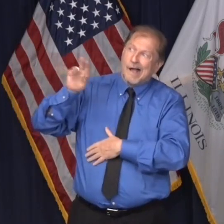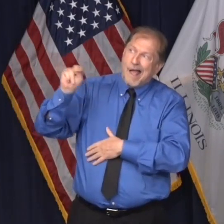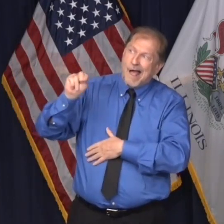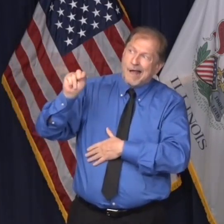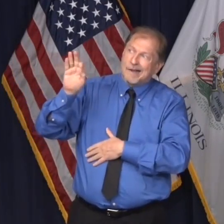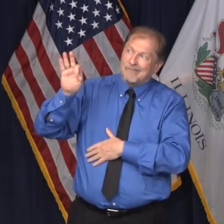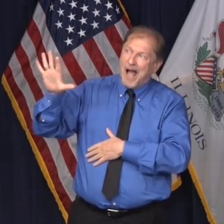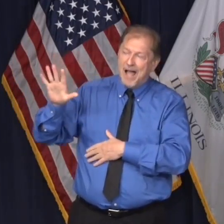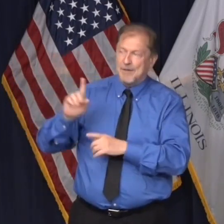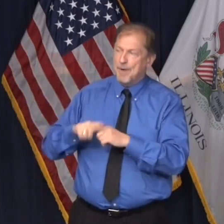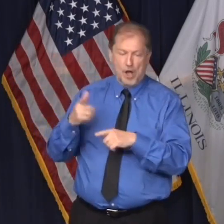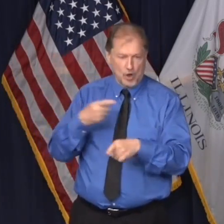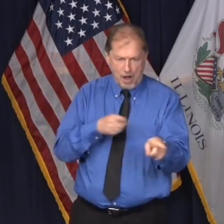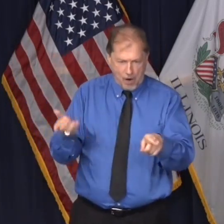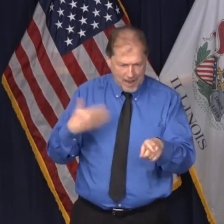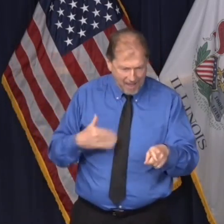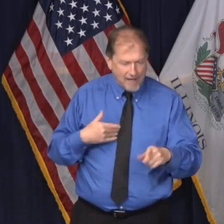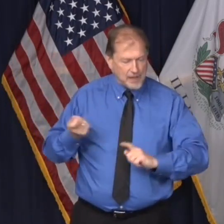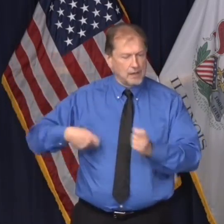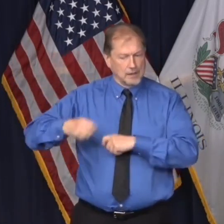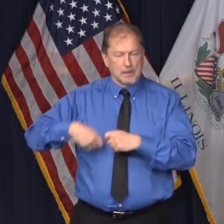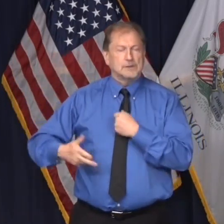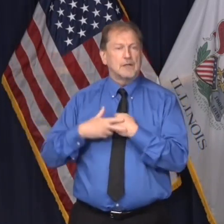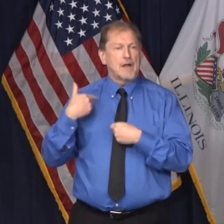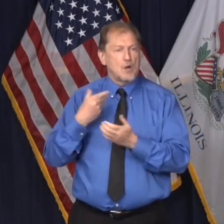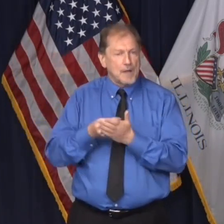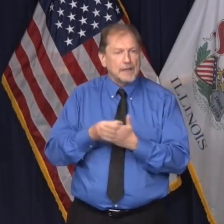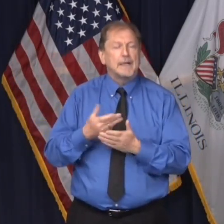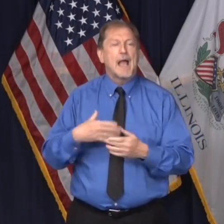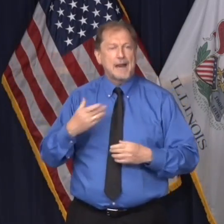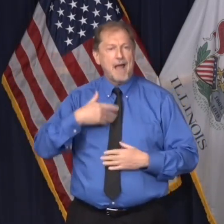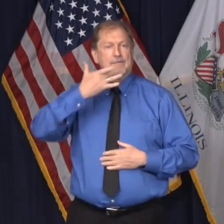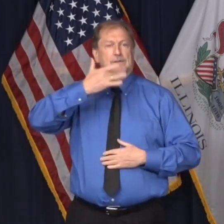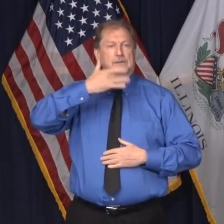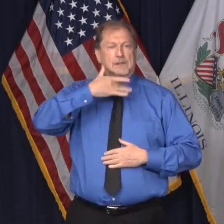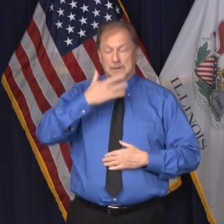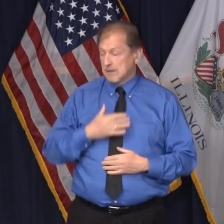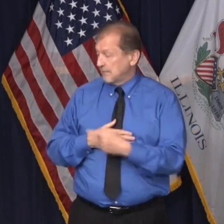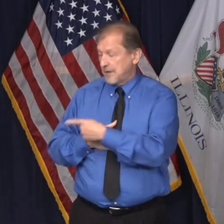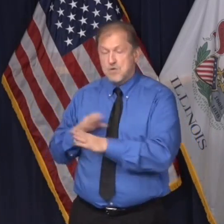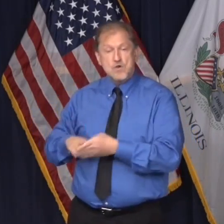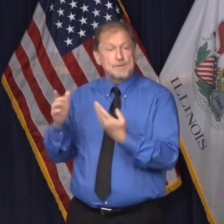WILL HELP US HELP YOU BY FREEING UP PPE AS WE ARE ACQUIRING IT